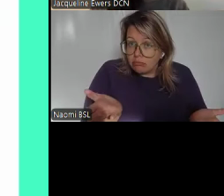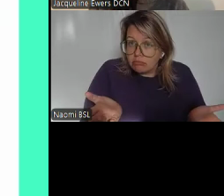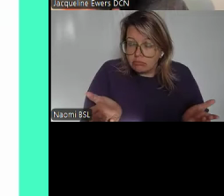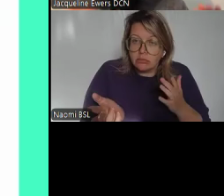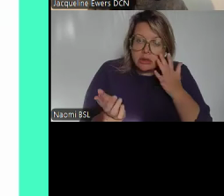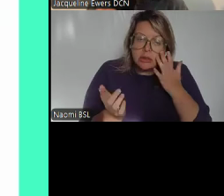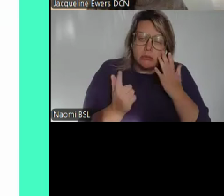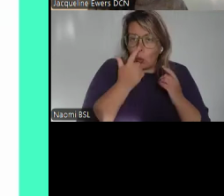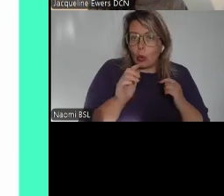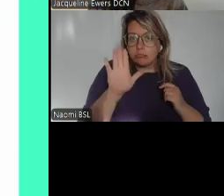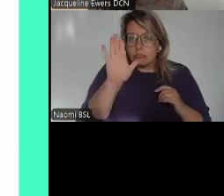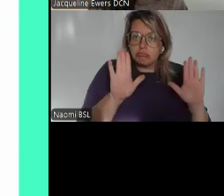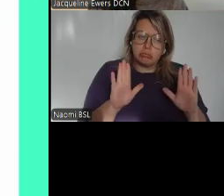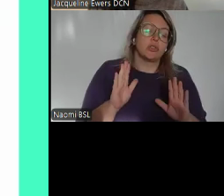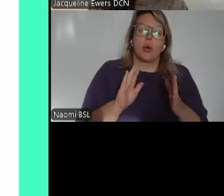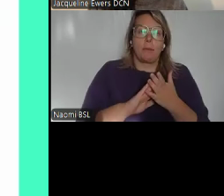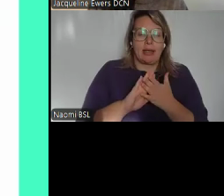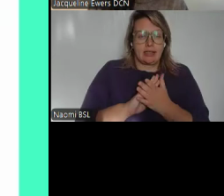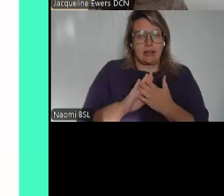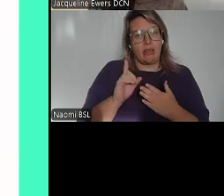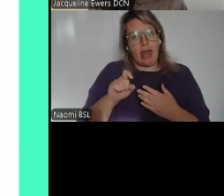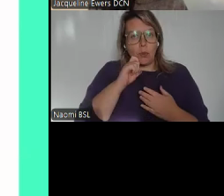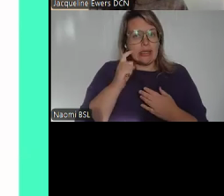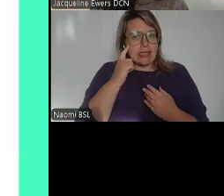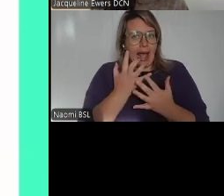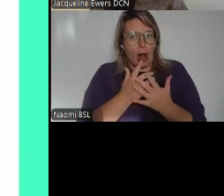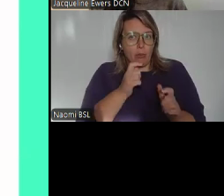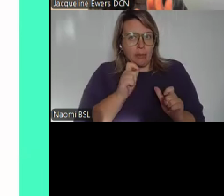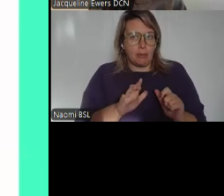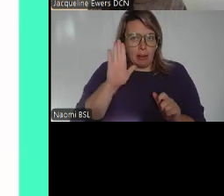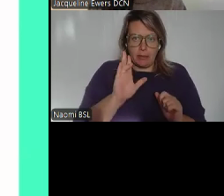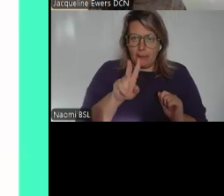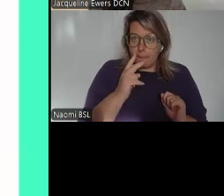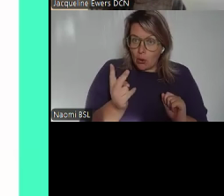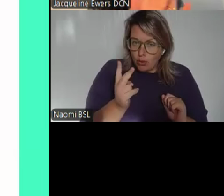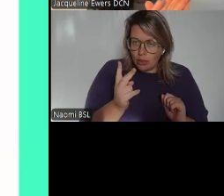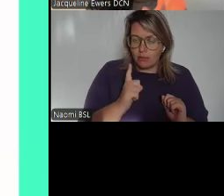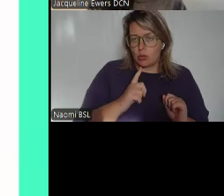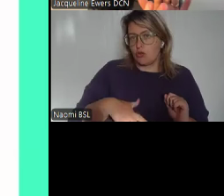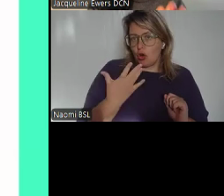As an organization, they keep an eye on that overlap to make sure they're not affecting their email performance by sending